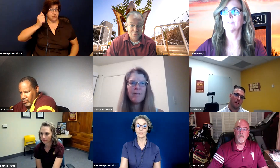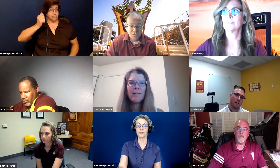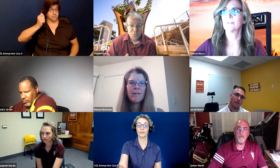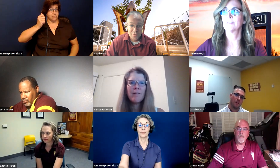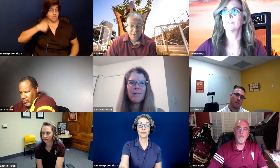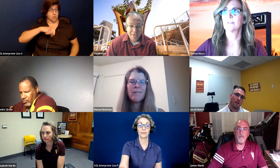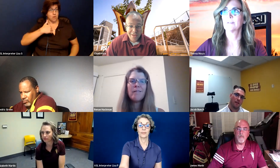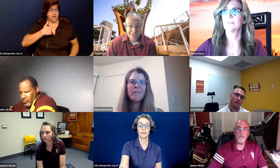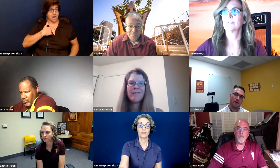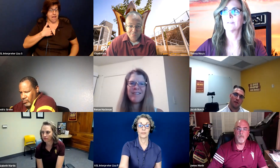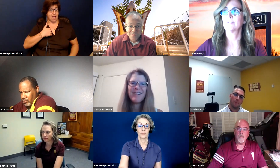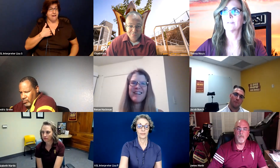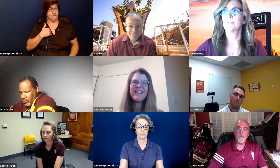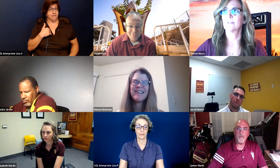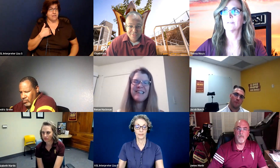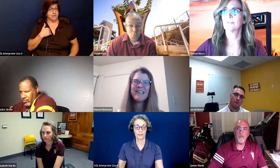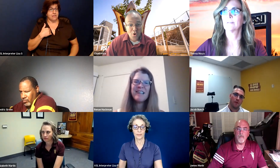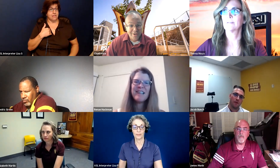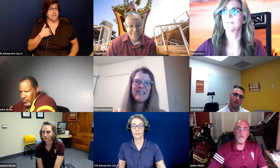of being able to award.